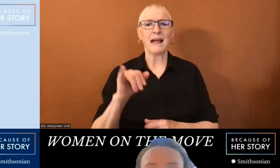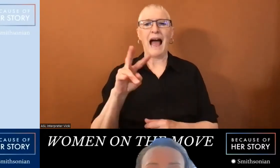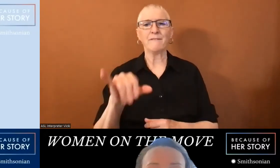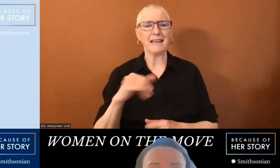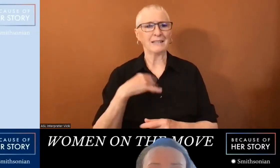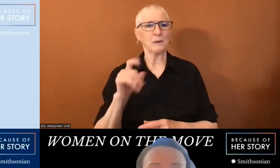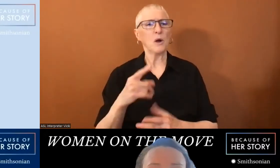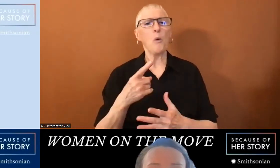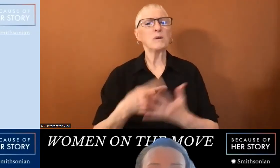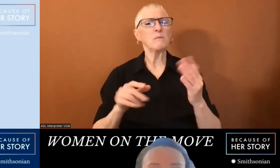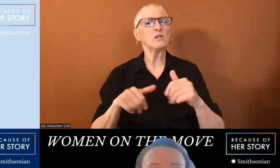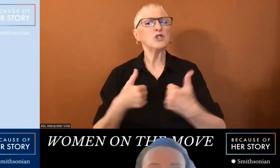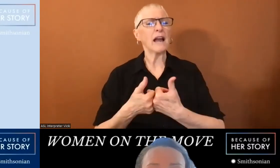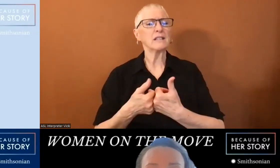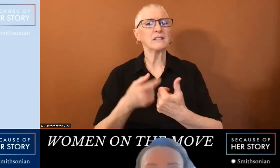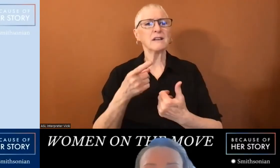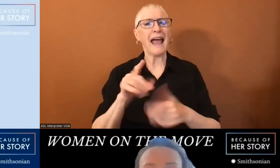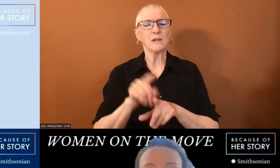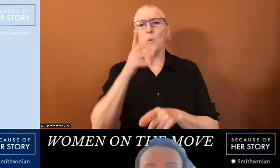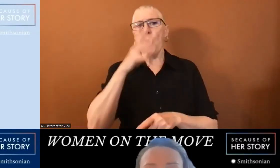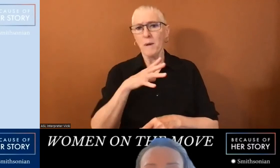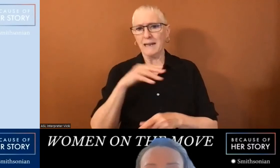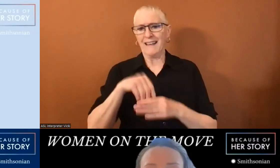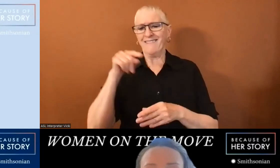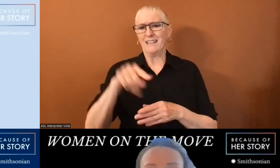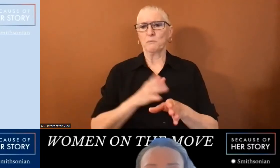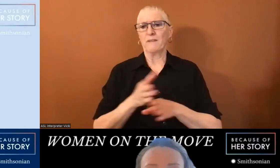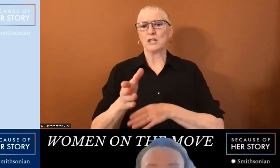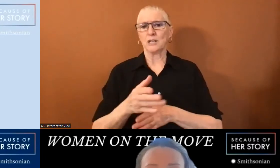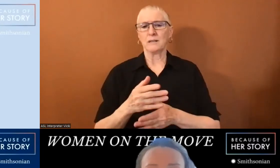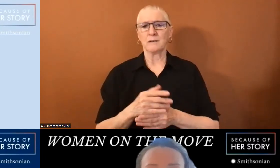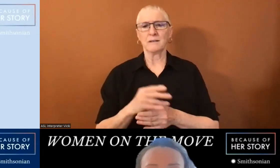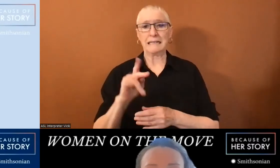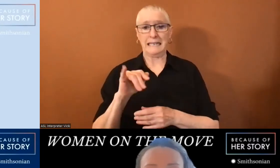challenges you have had as a woman in this kind of profession?" Kim, would you like to answer that?